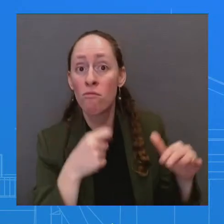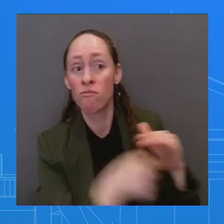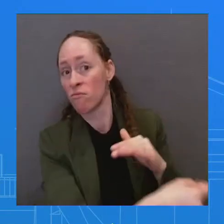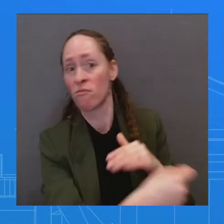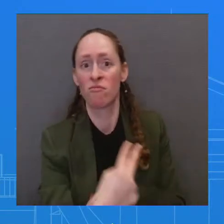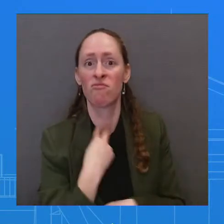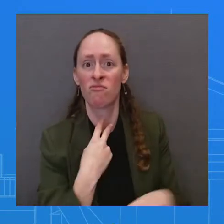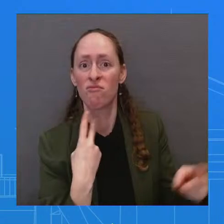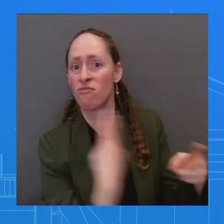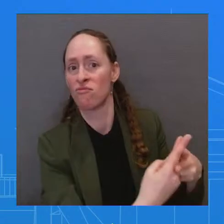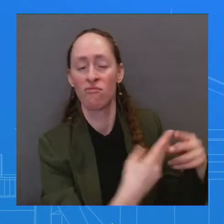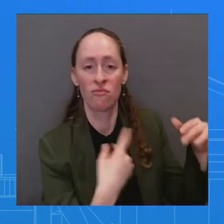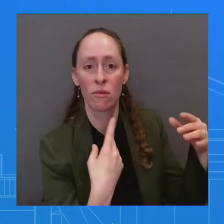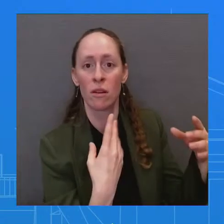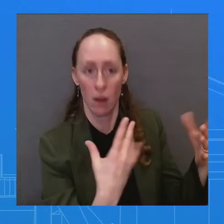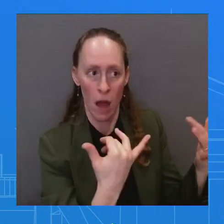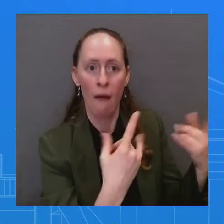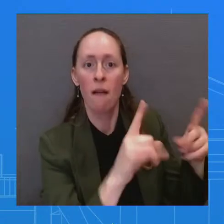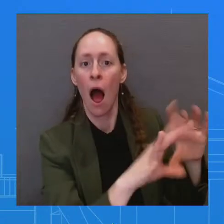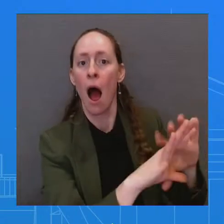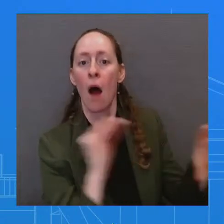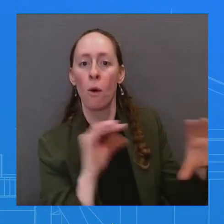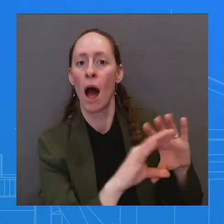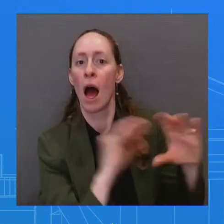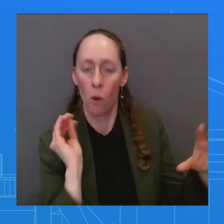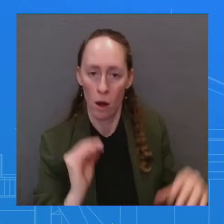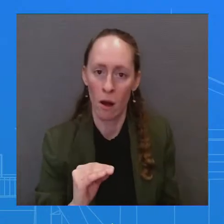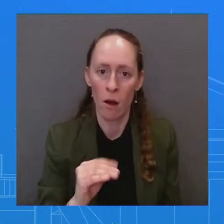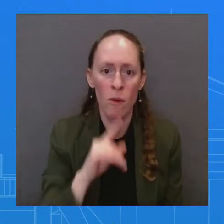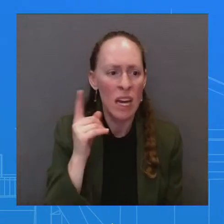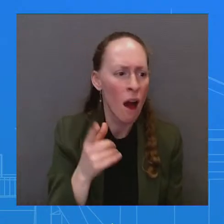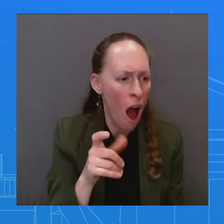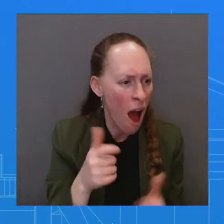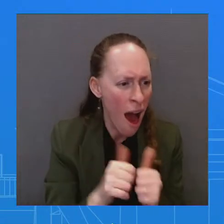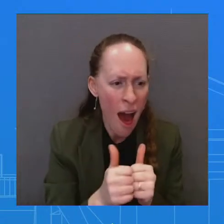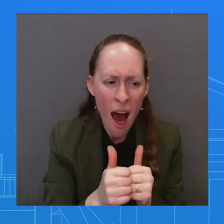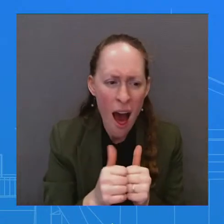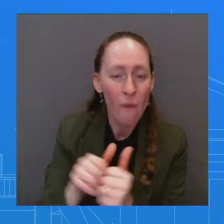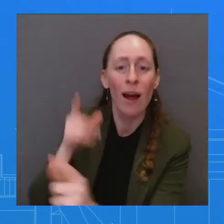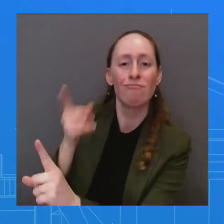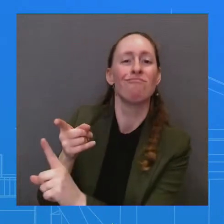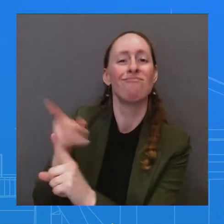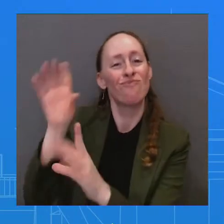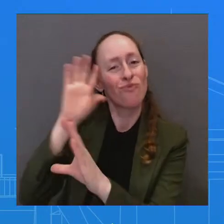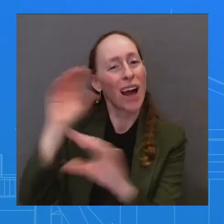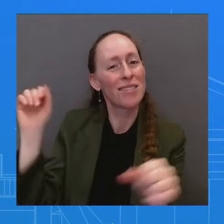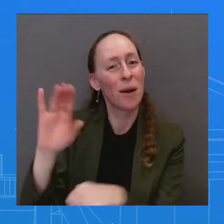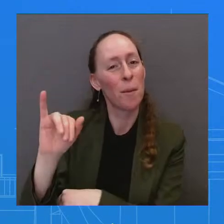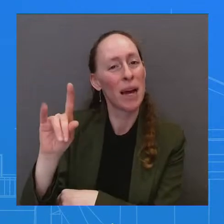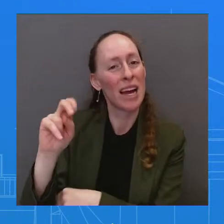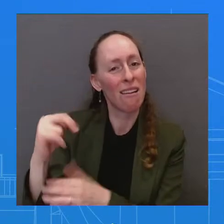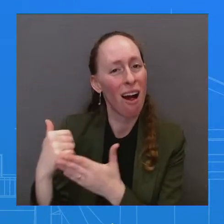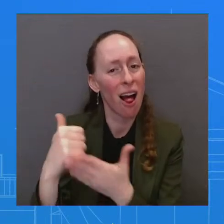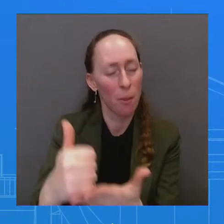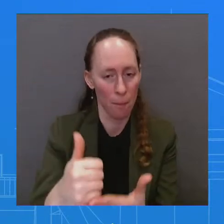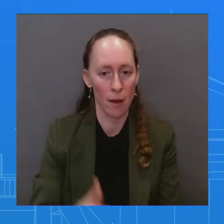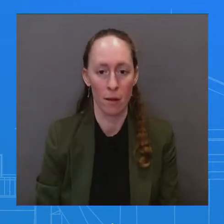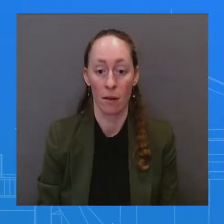No question about that. I mean, even the Prime Minister's office said, as recently as today, how critical President Biden's leadership has been.